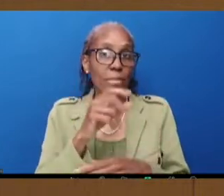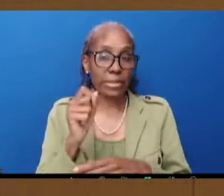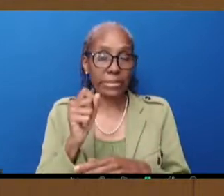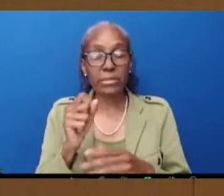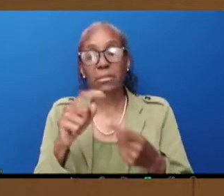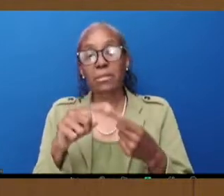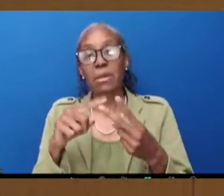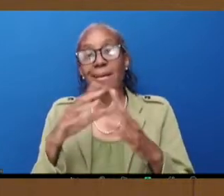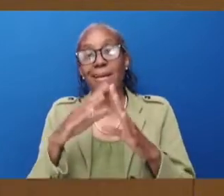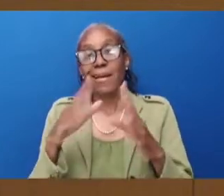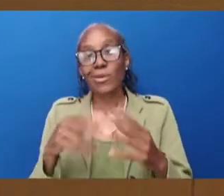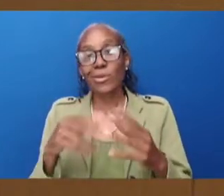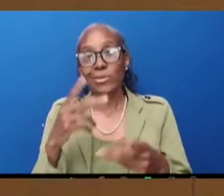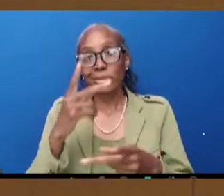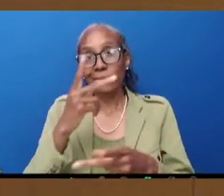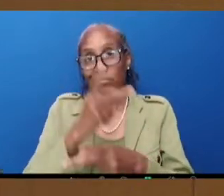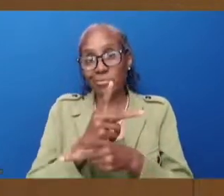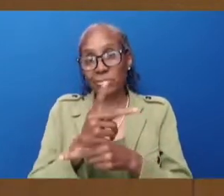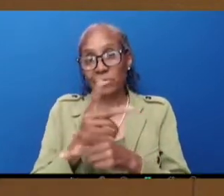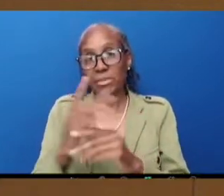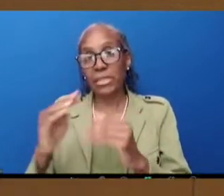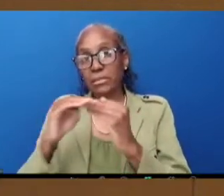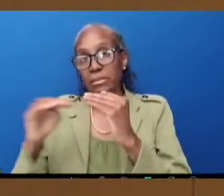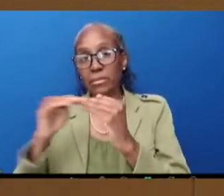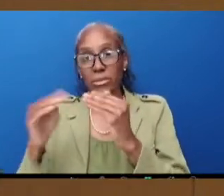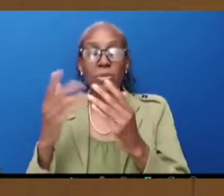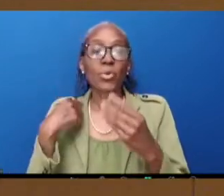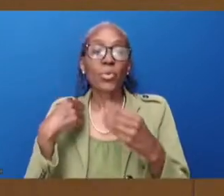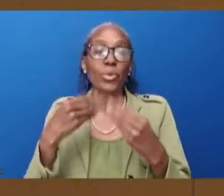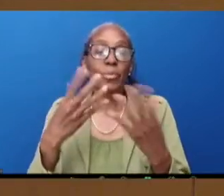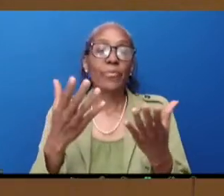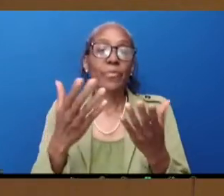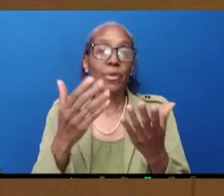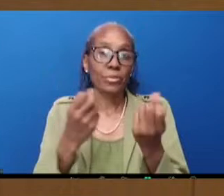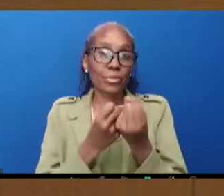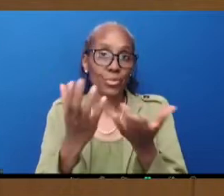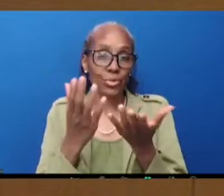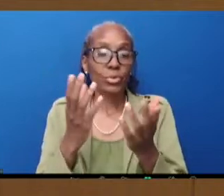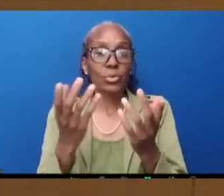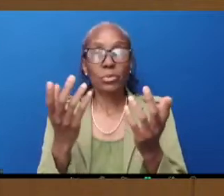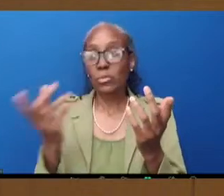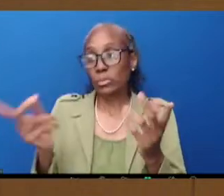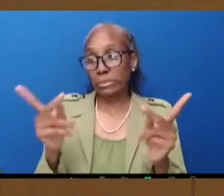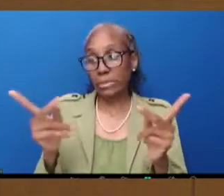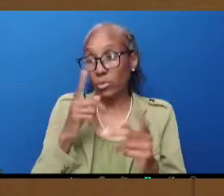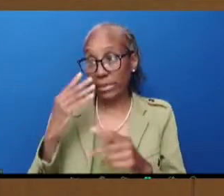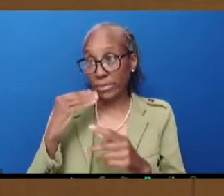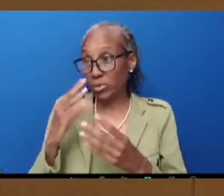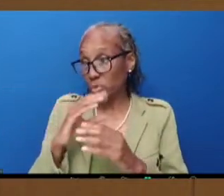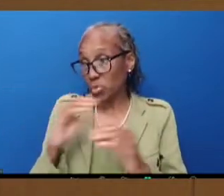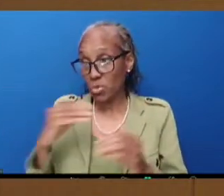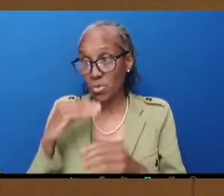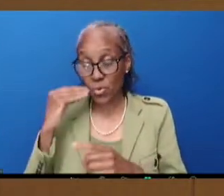COMMITTED TO ENDING HOMELESSNESS, HOUSING RETENTION,